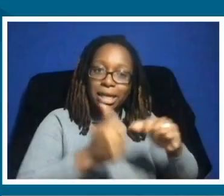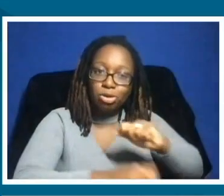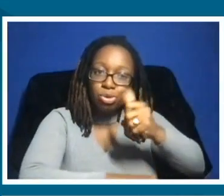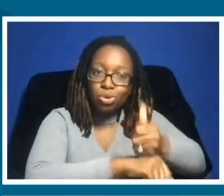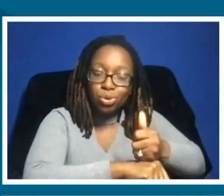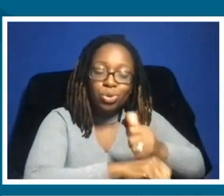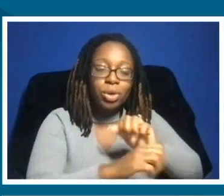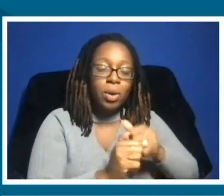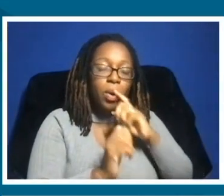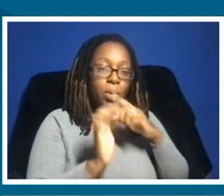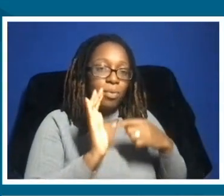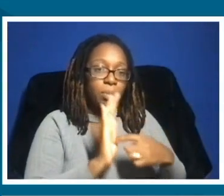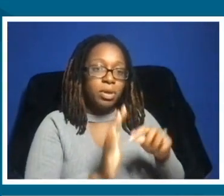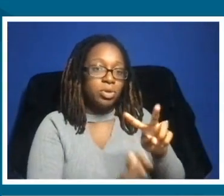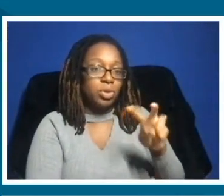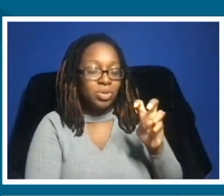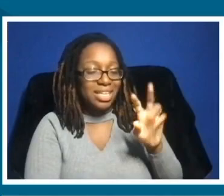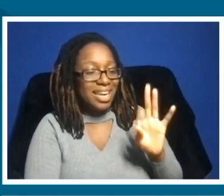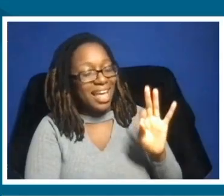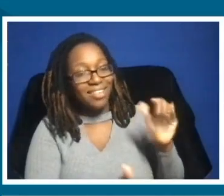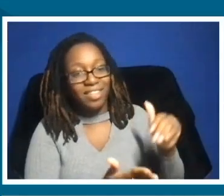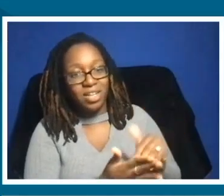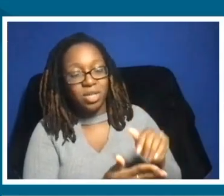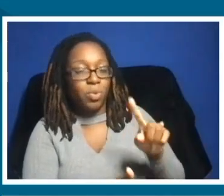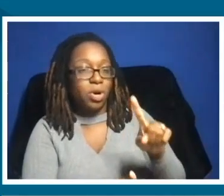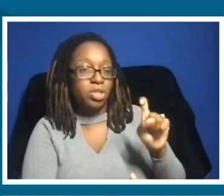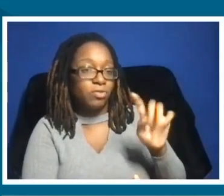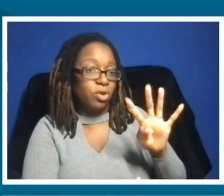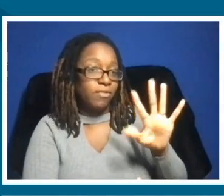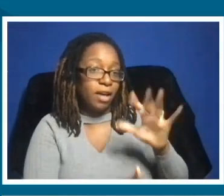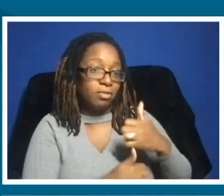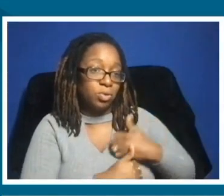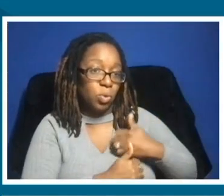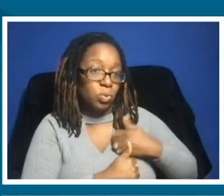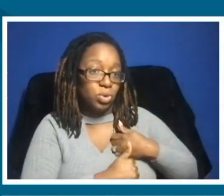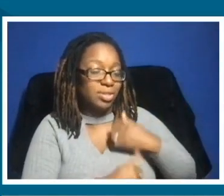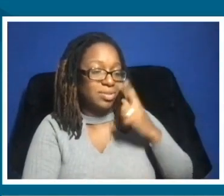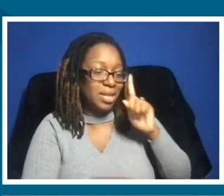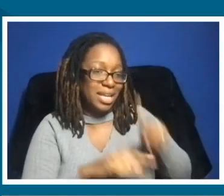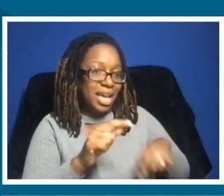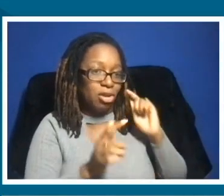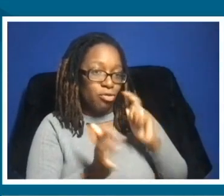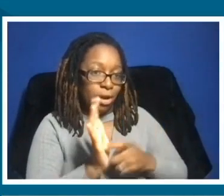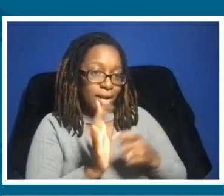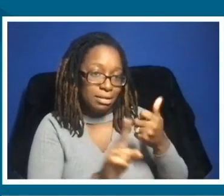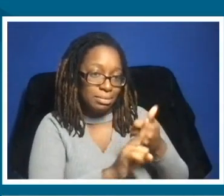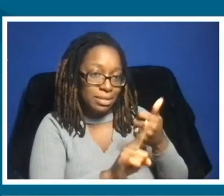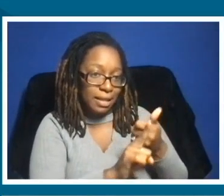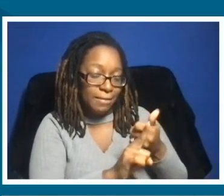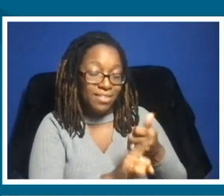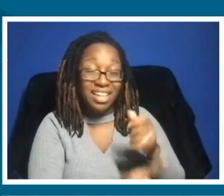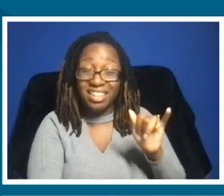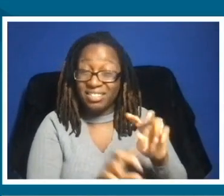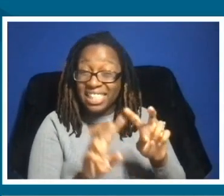209 145 soldiers who don't have a chance to recognize themselves this was a theme